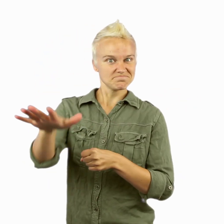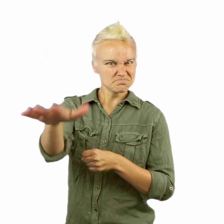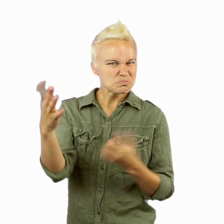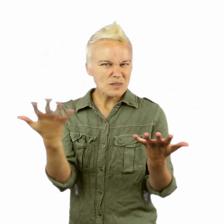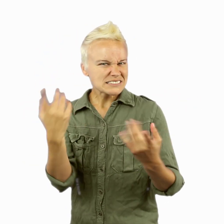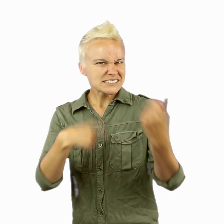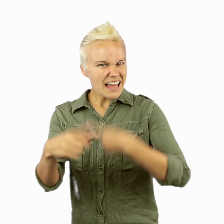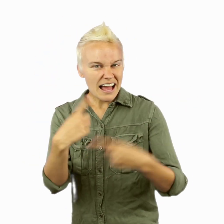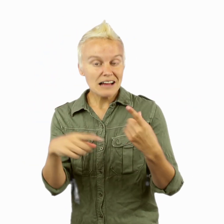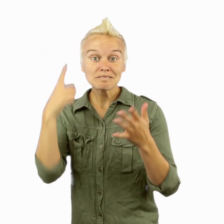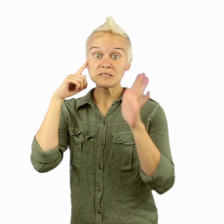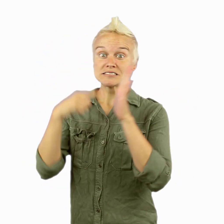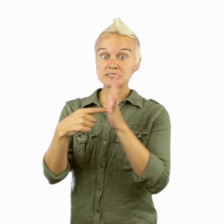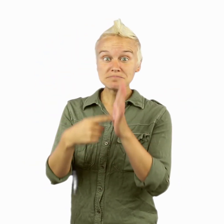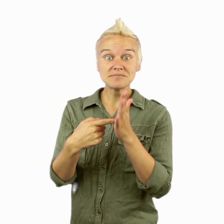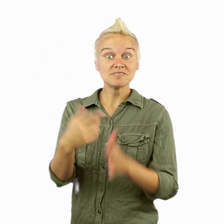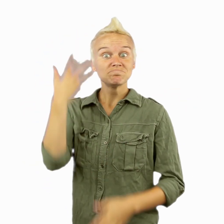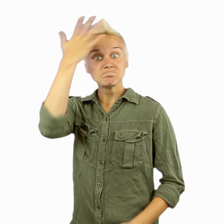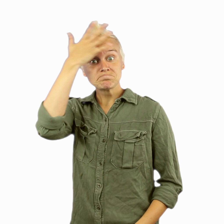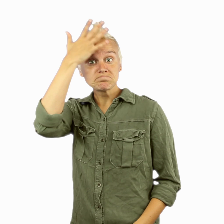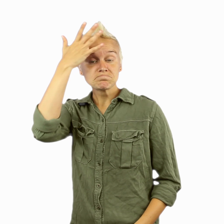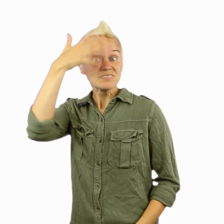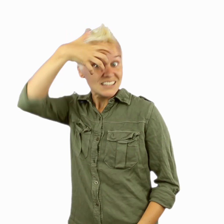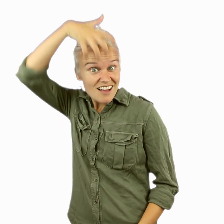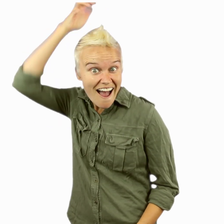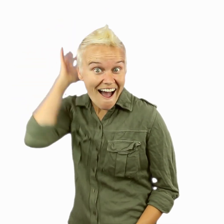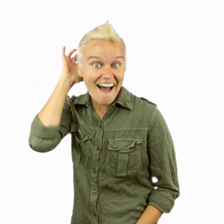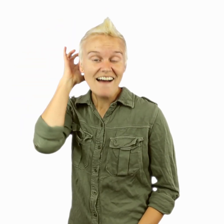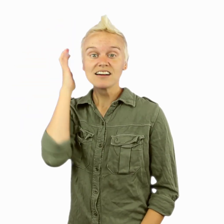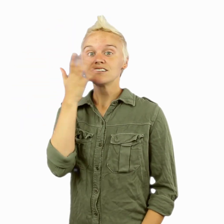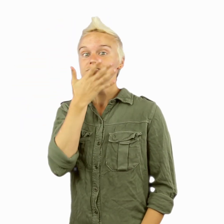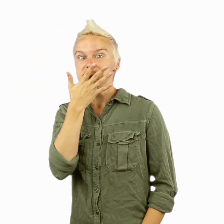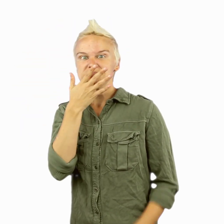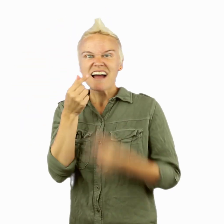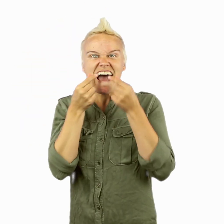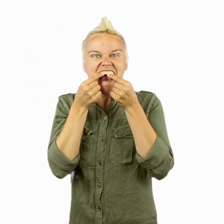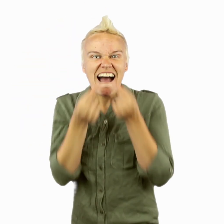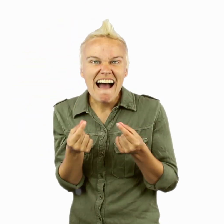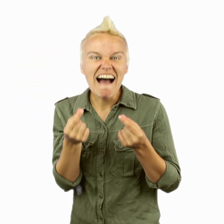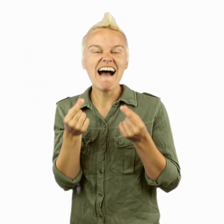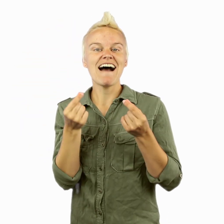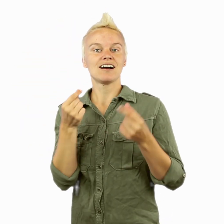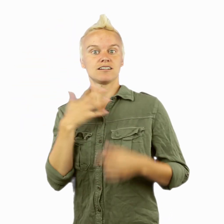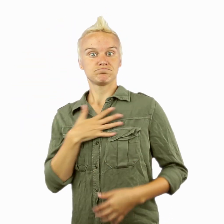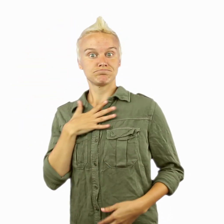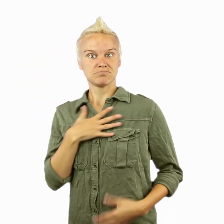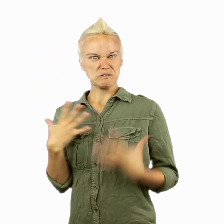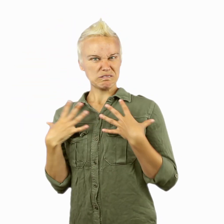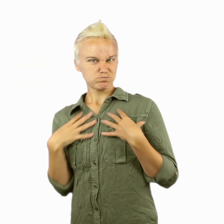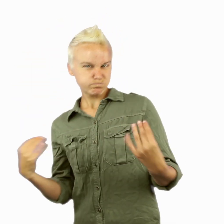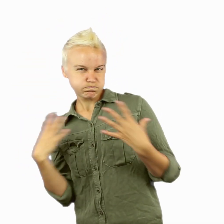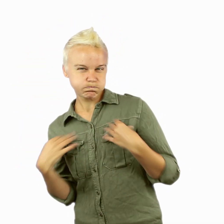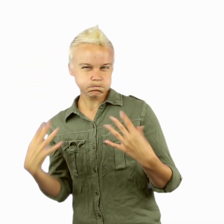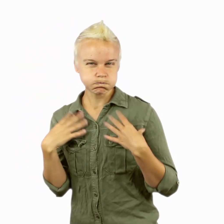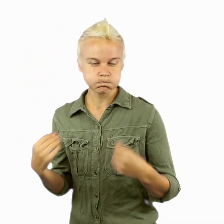Children can give you a sign that starts at one of these five locations. For example, the sign LION can be produced at the forehead,